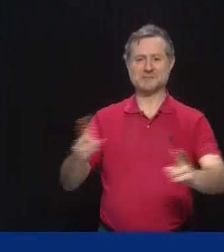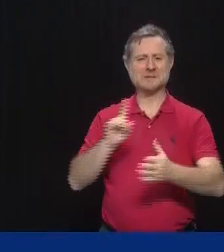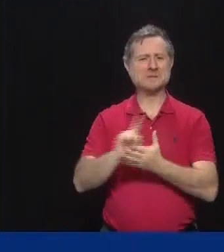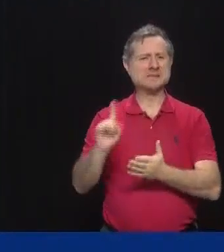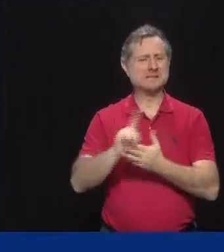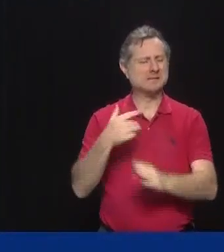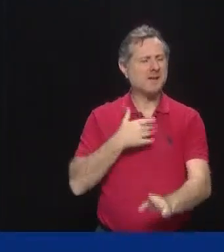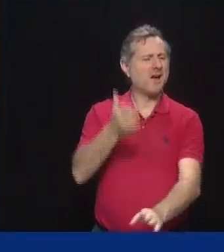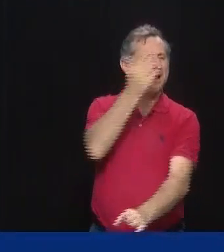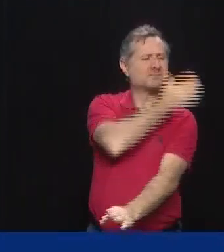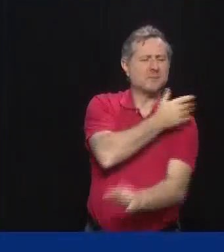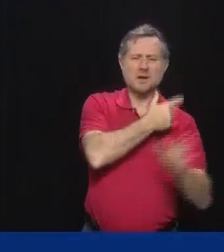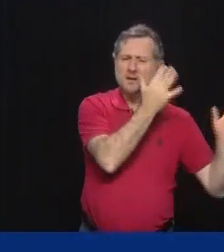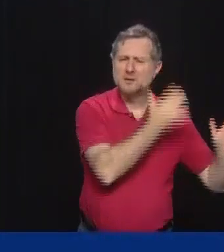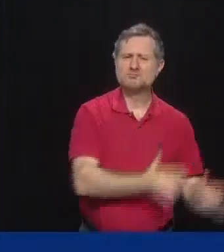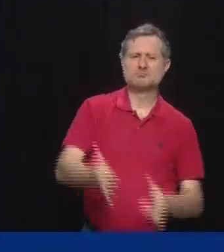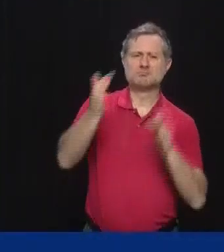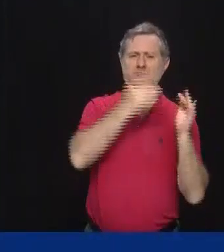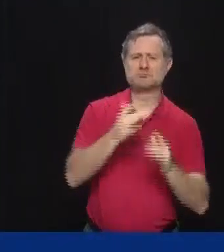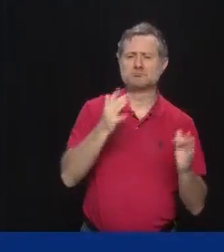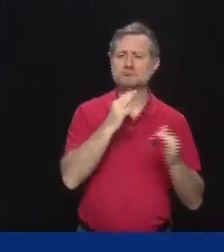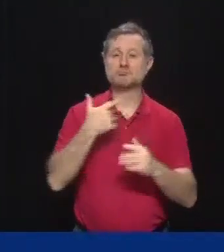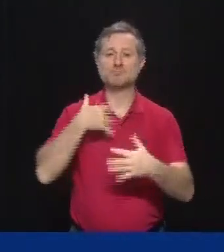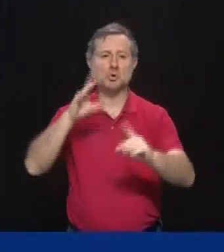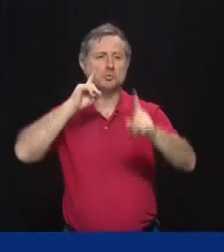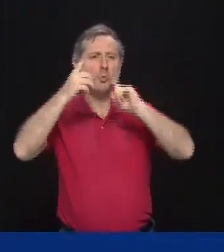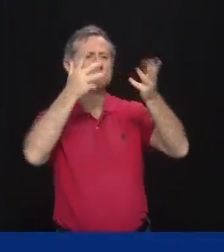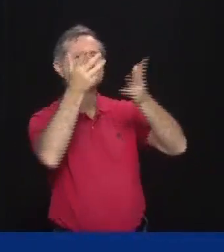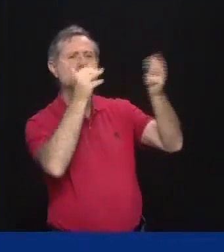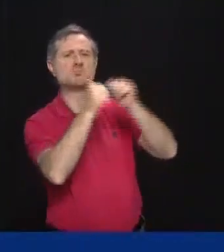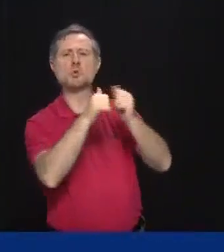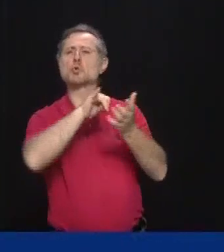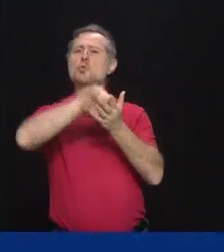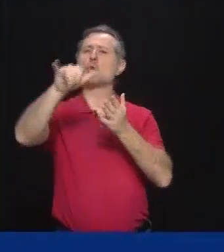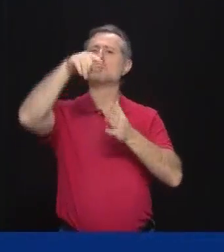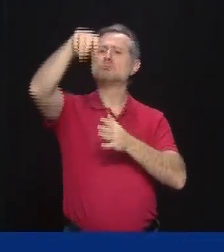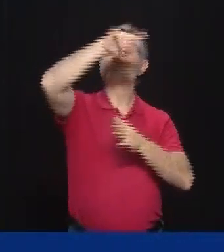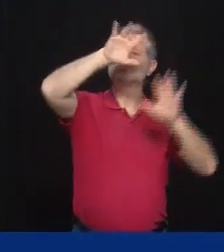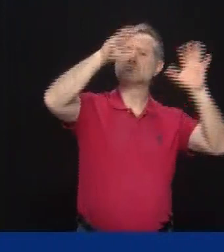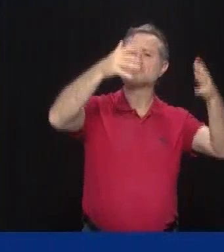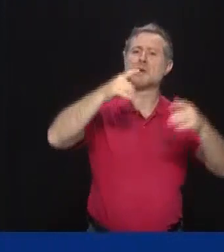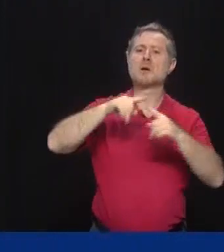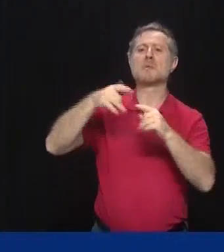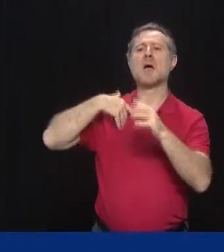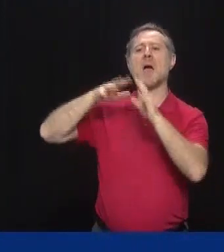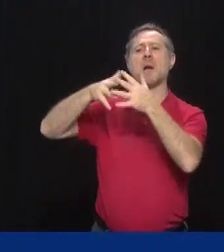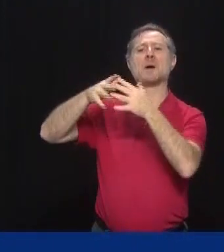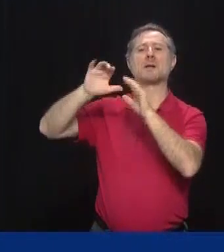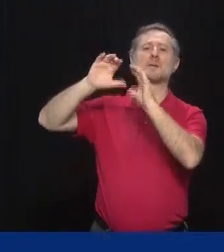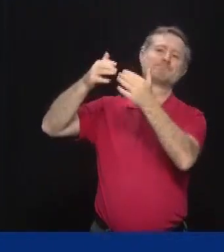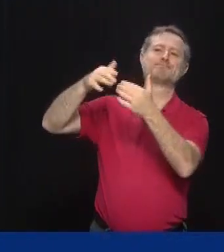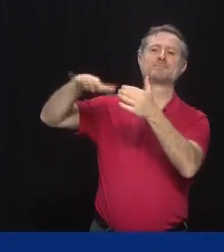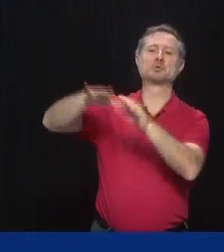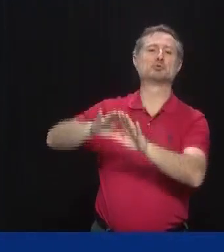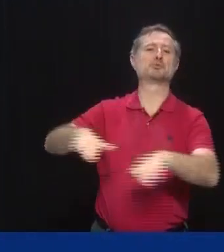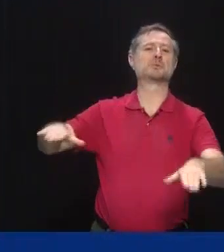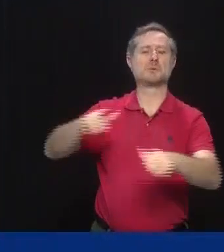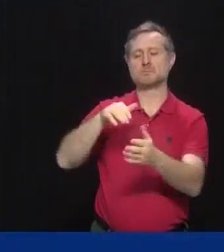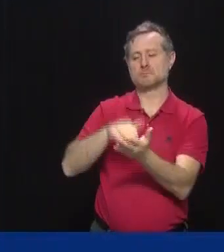WE HAVE THIS AVAILABLE. WE'VE BEEN MAKING PREPARATIONS FOR WEEKS NOW. I SPOKE TO THE NEW YORK CHAPTER